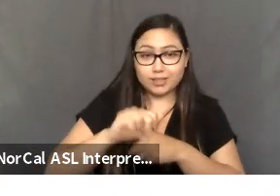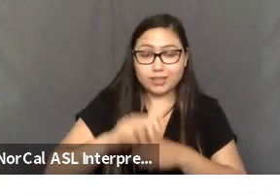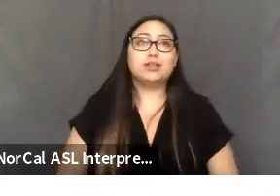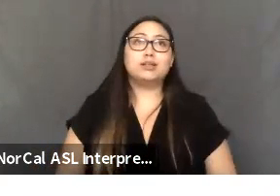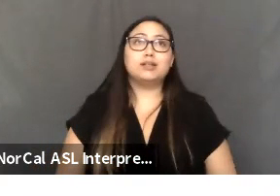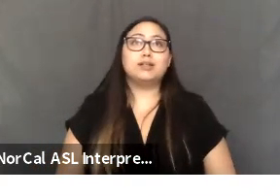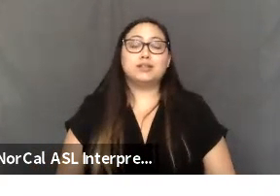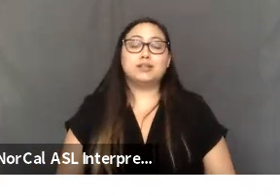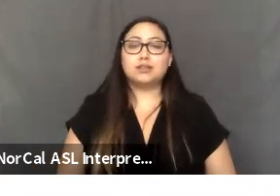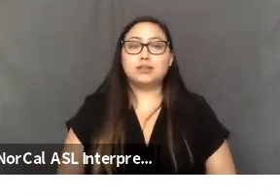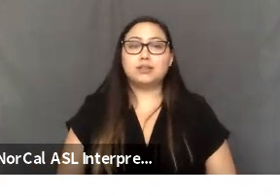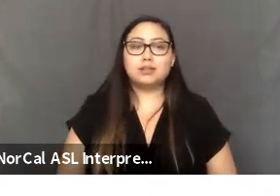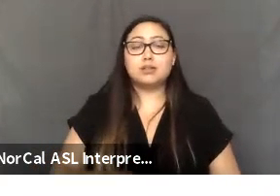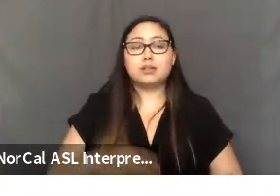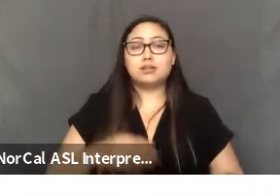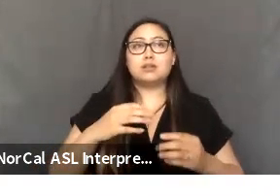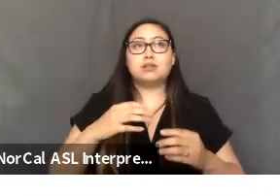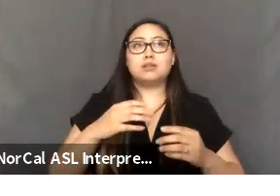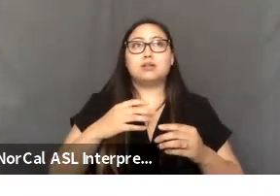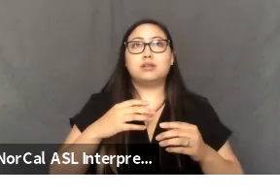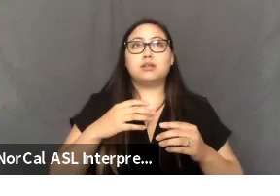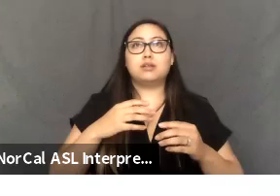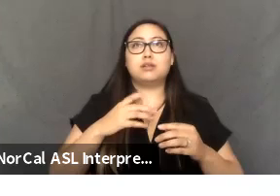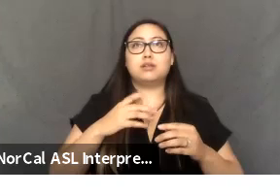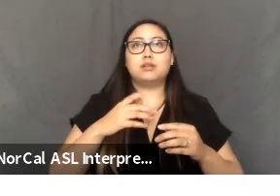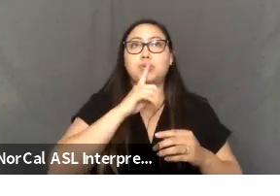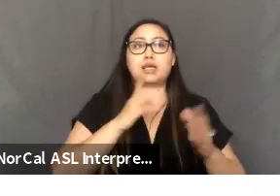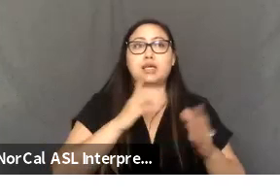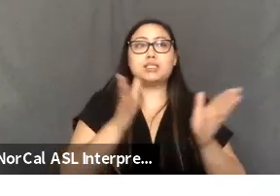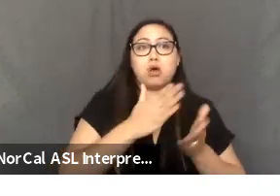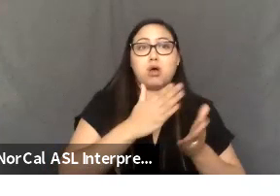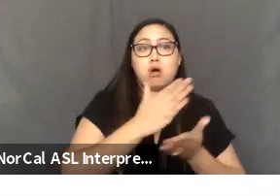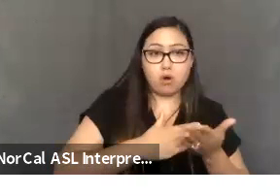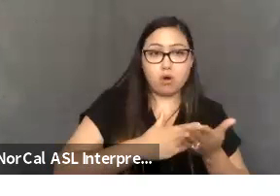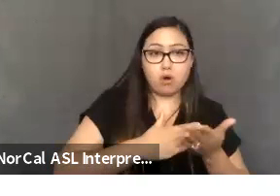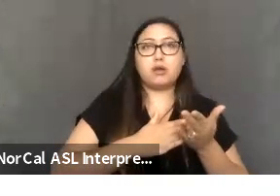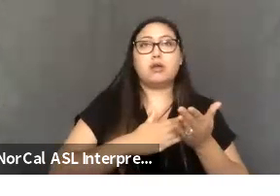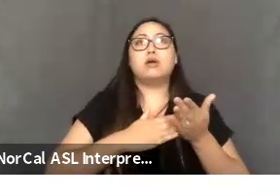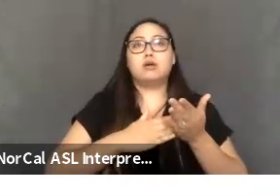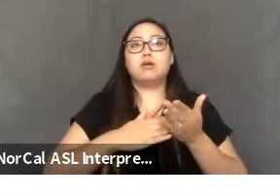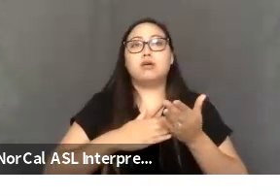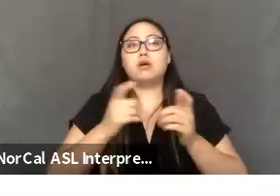a more a much smaller component of a larger required training for staff. These were not